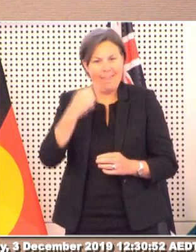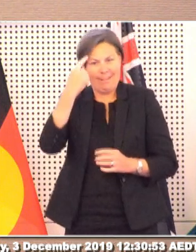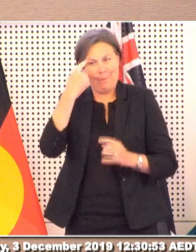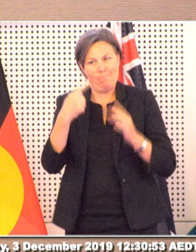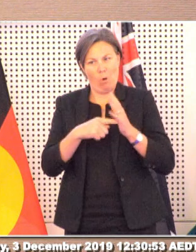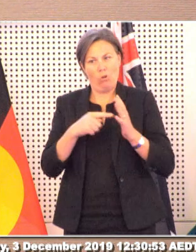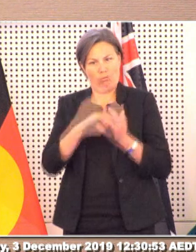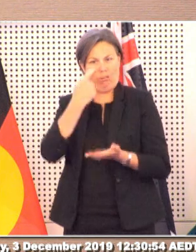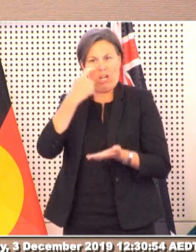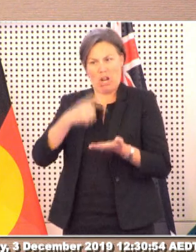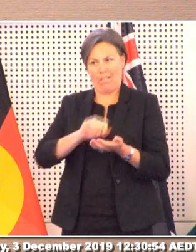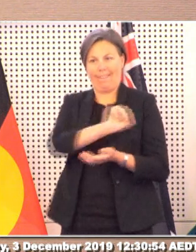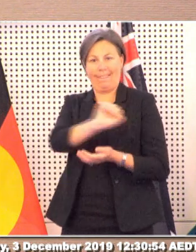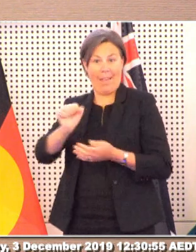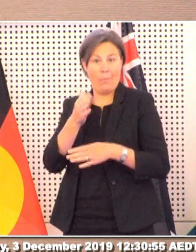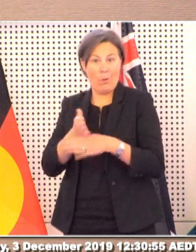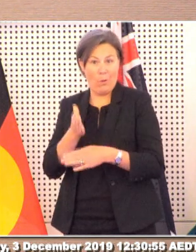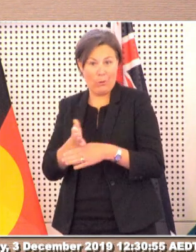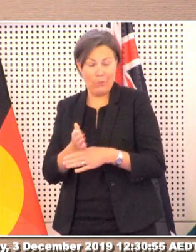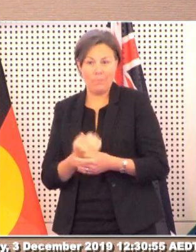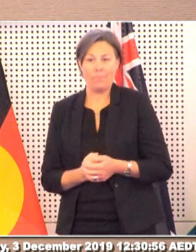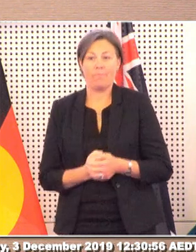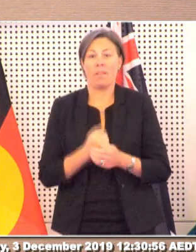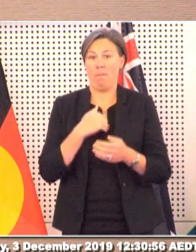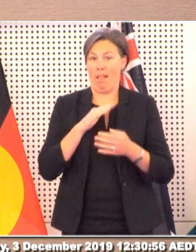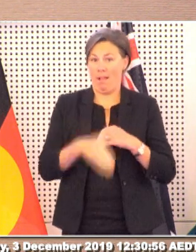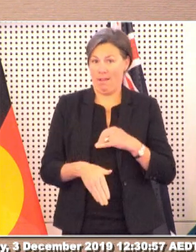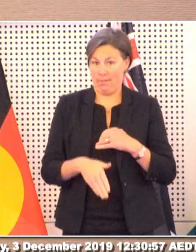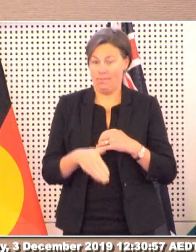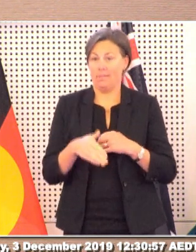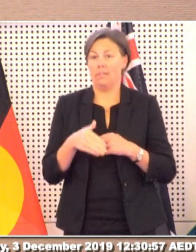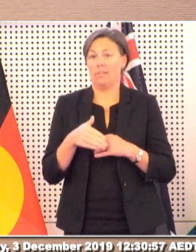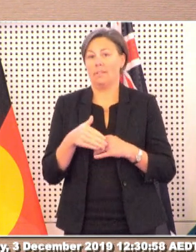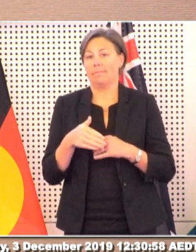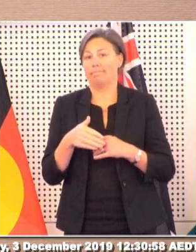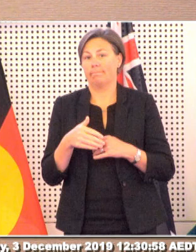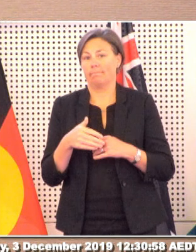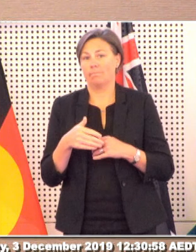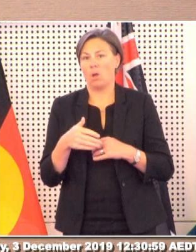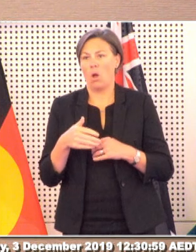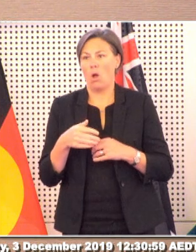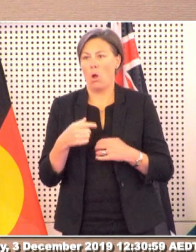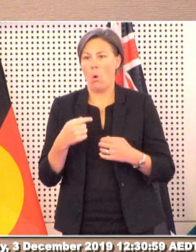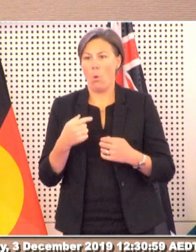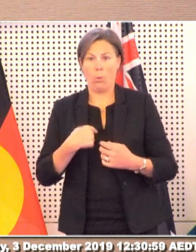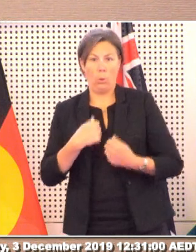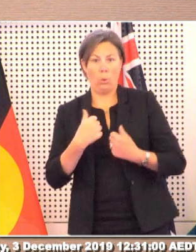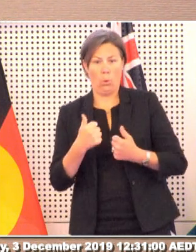And, finally, I guess my last point is that we’re really good at talking to ourselves about this problem.